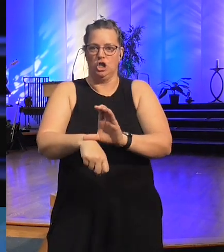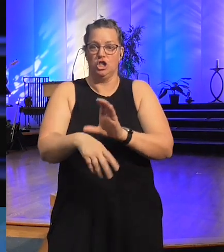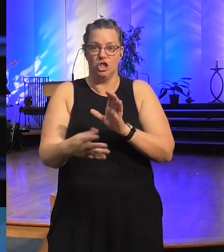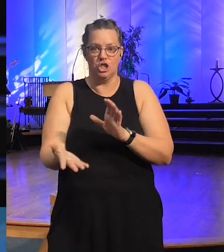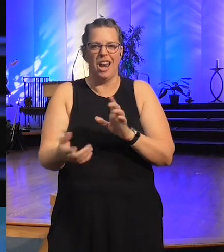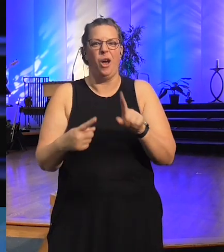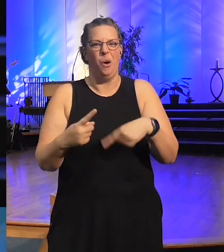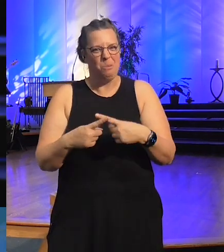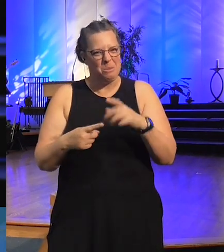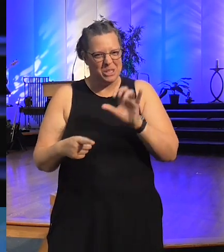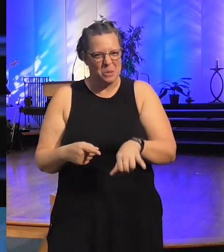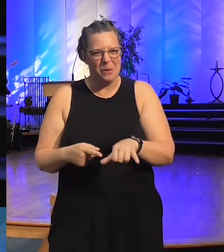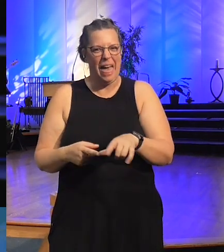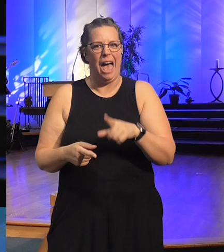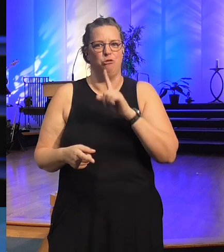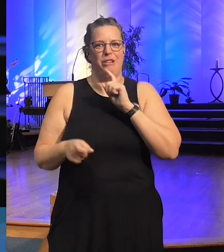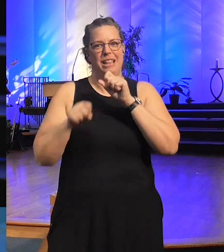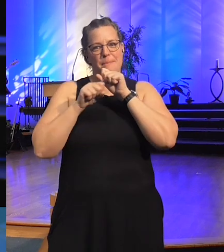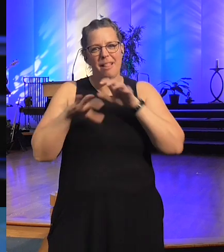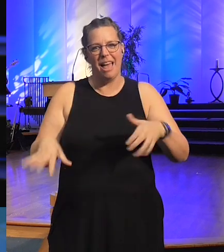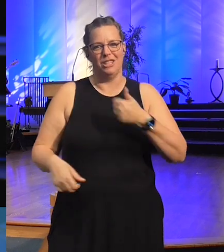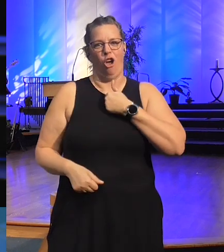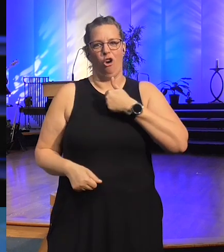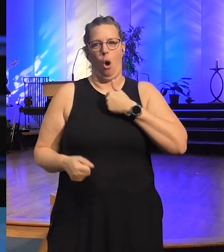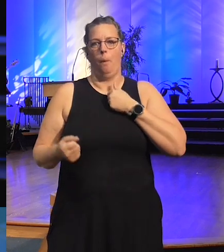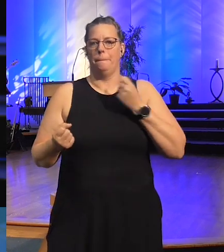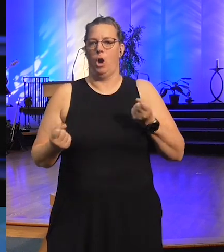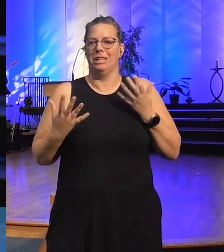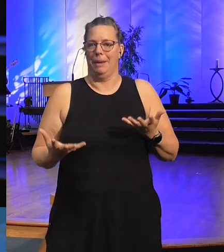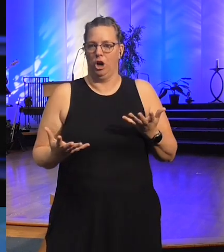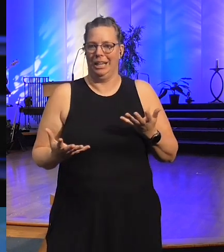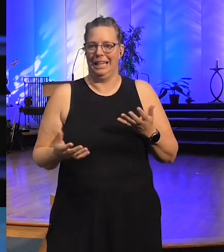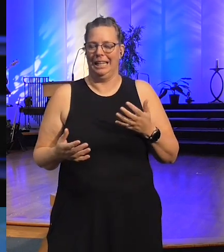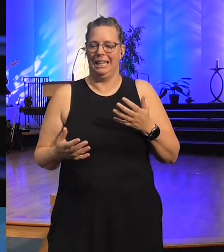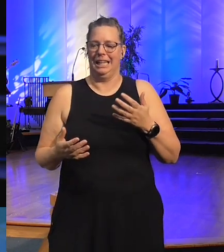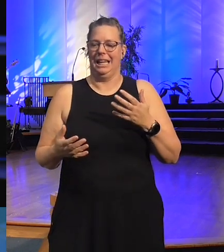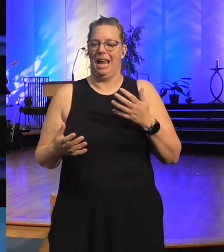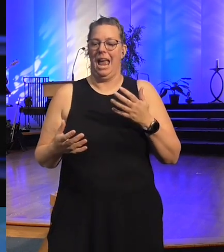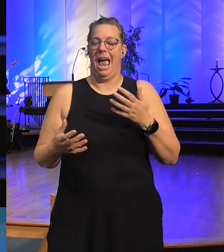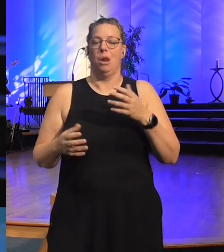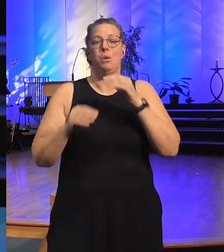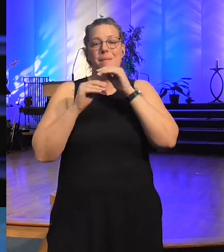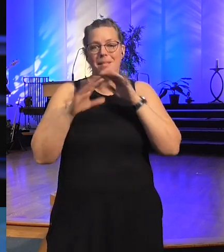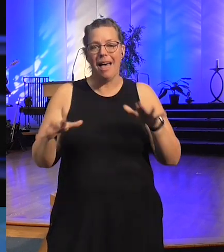when we do it uh we bless our own Prosperity we bless the prosperity of people sitting around us